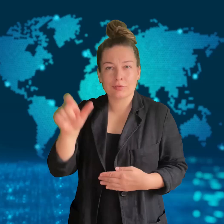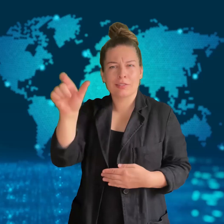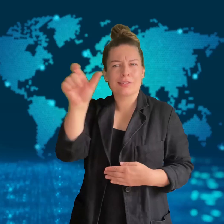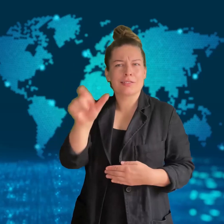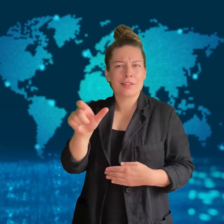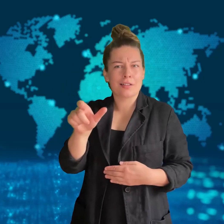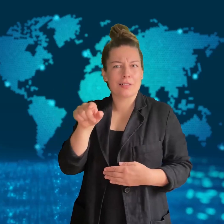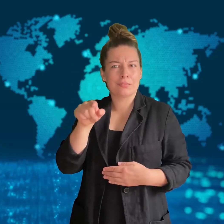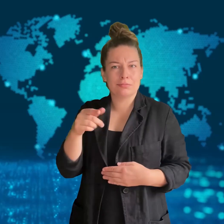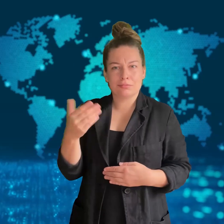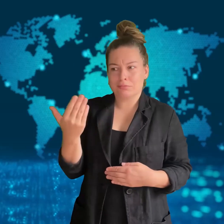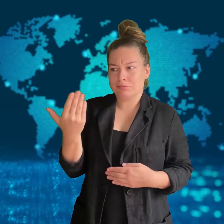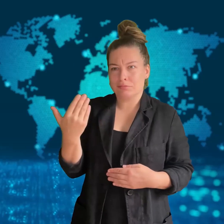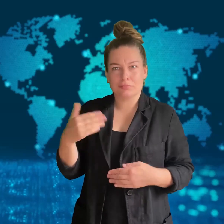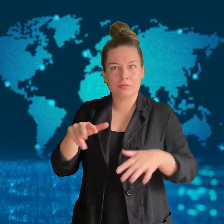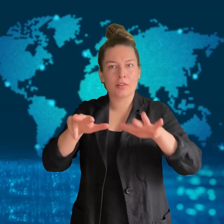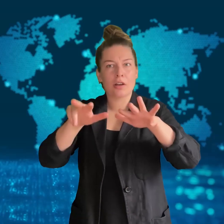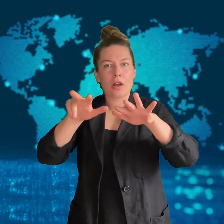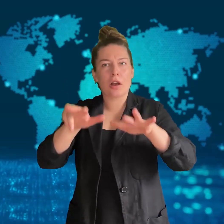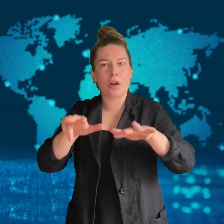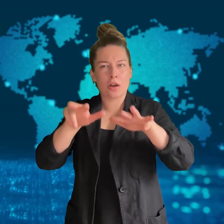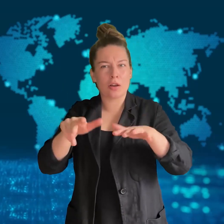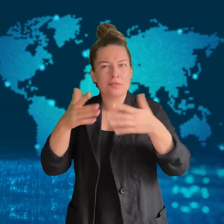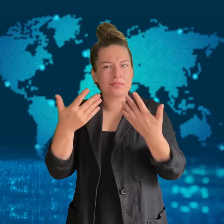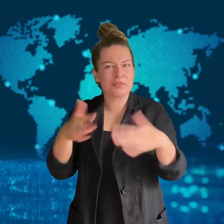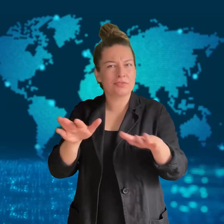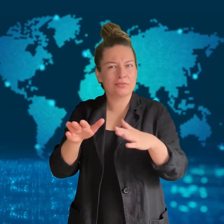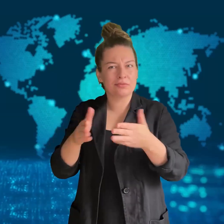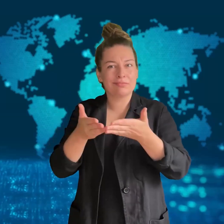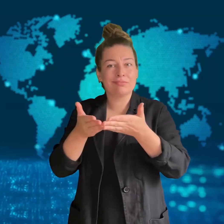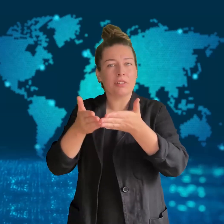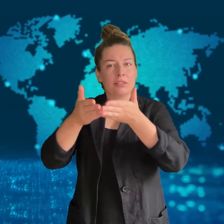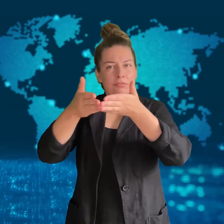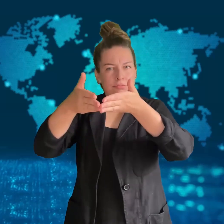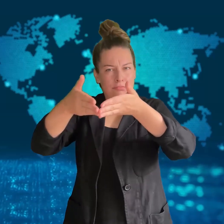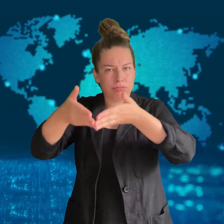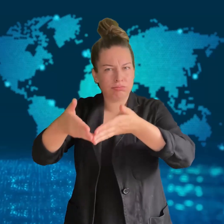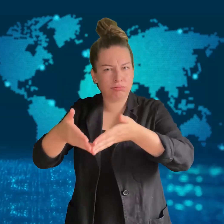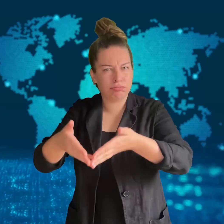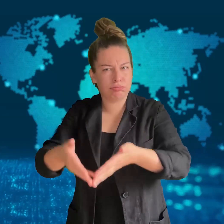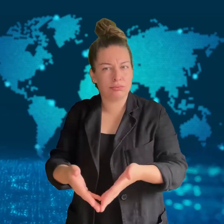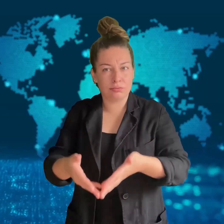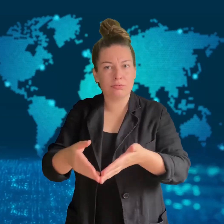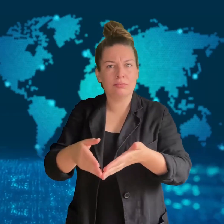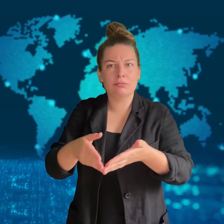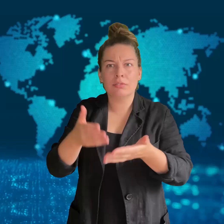[MONIKA]: The sunken superyacht that has been found